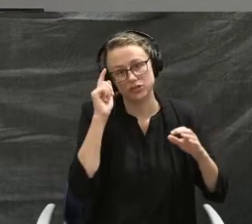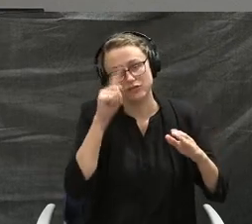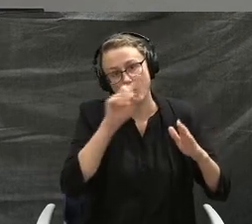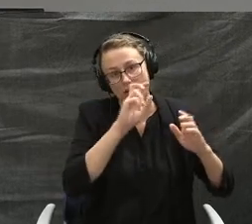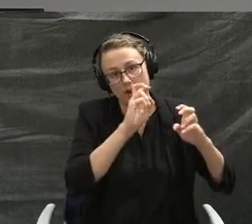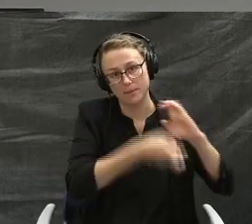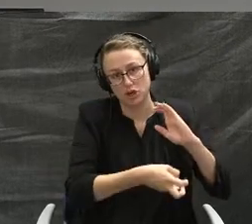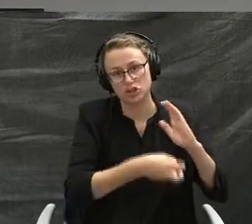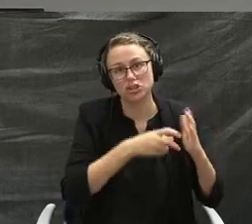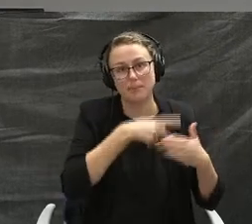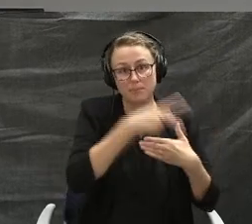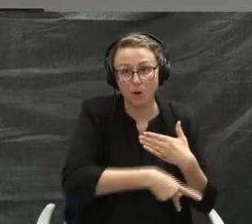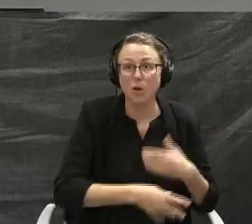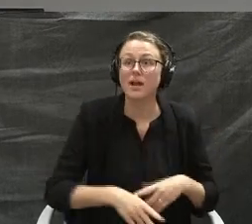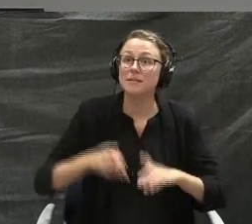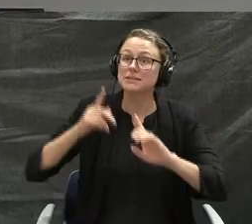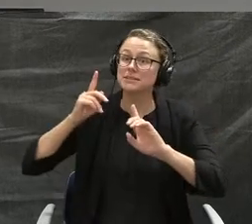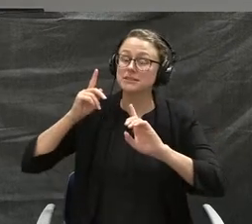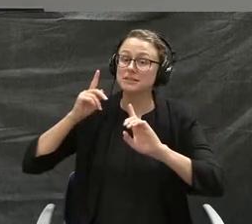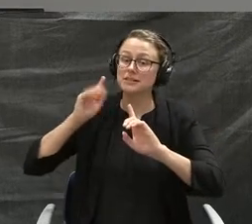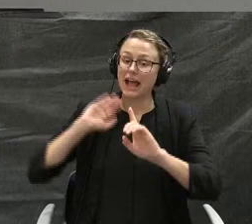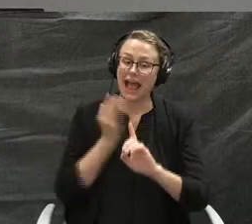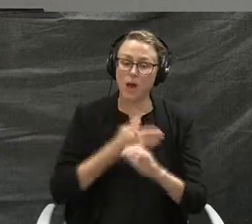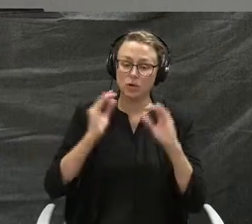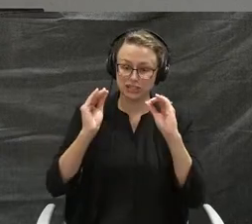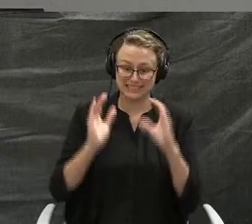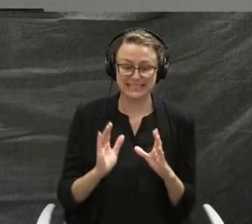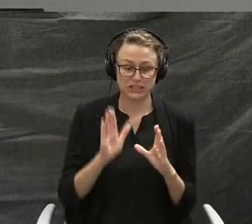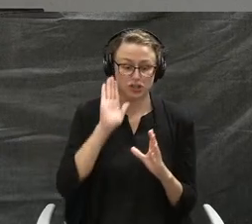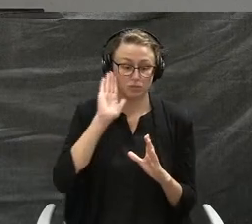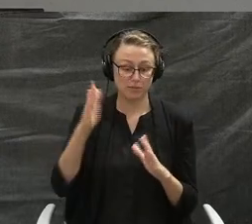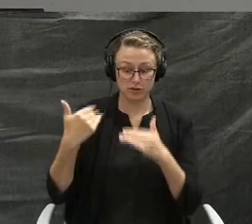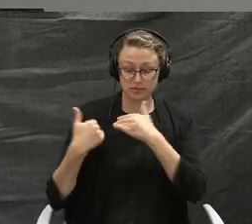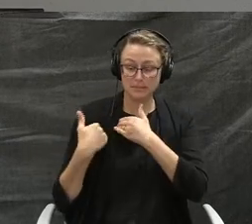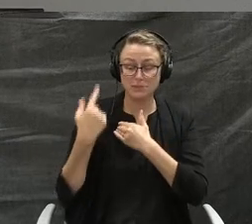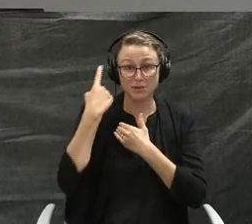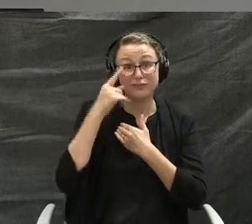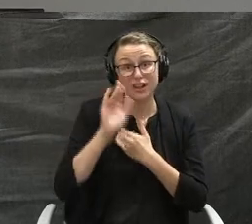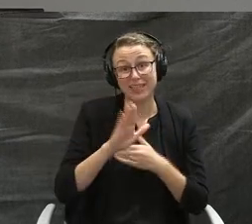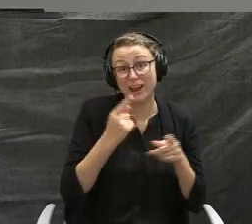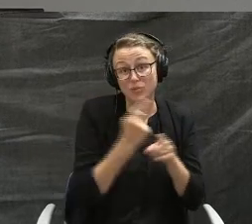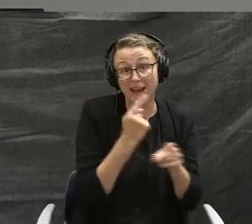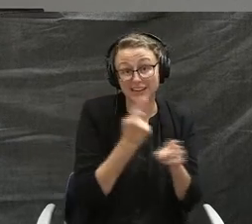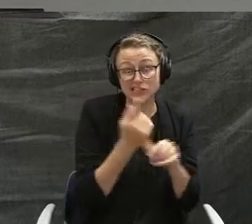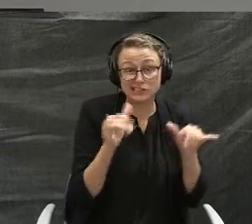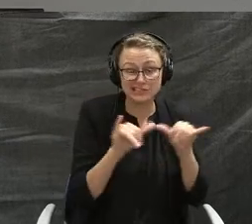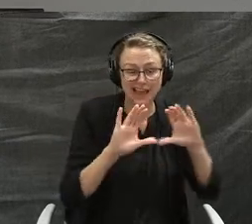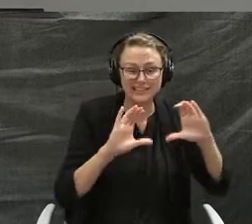responsible for their regular size class, but that class will be split up into two pods.